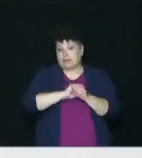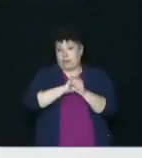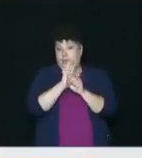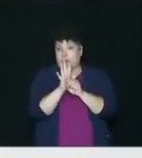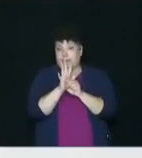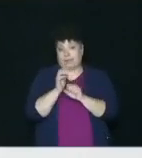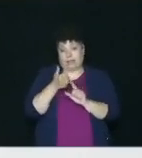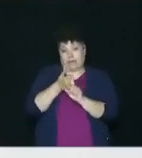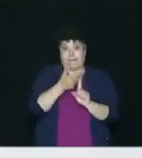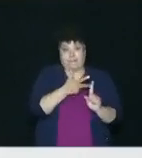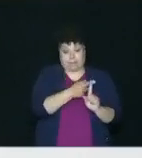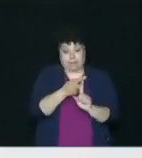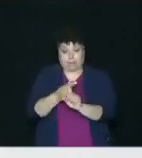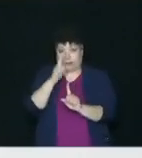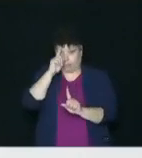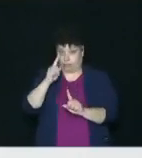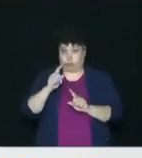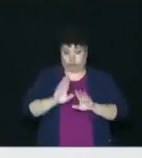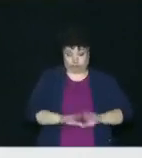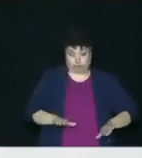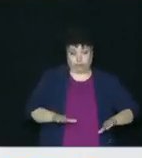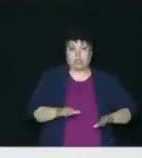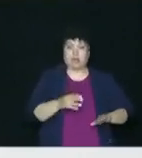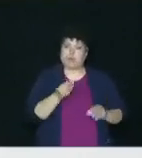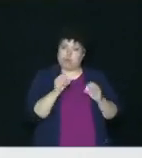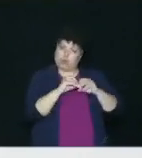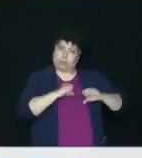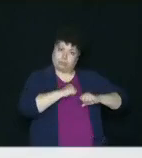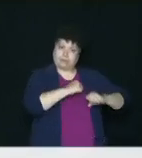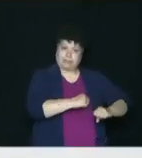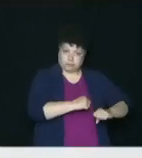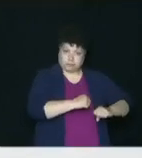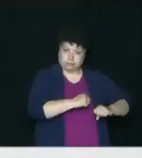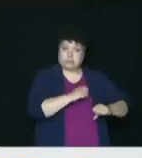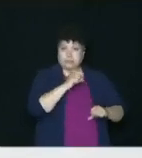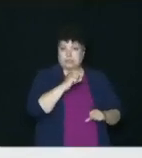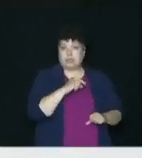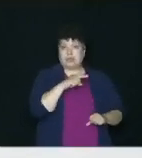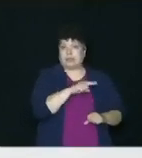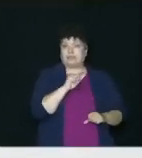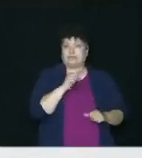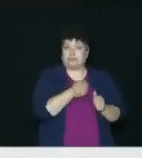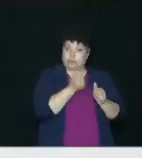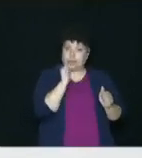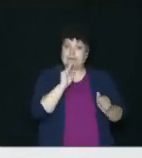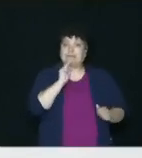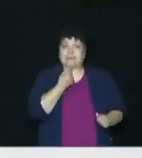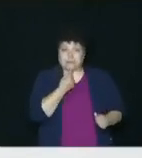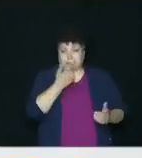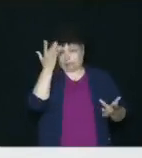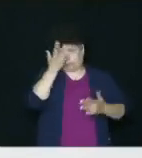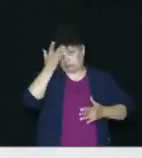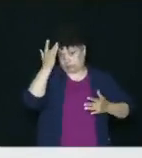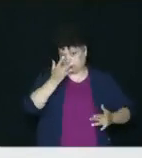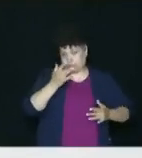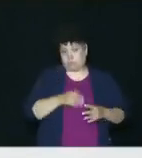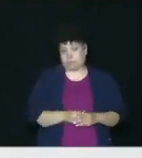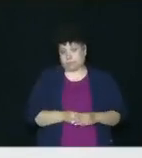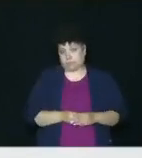FIVE YEARS OF AGE, WITH COVID-19 , THAT HAS INCREASED.